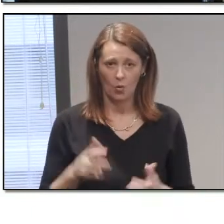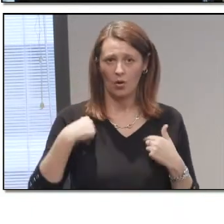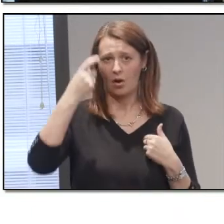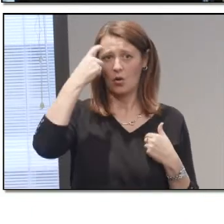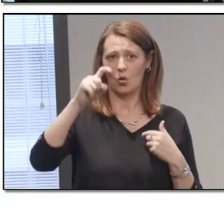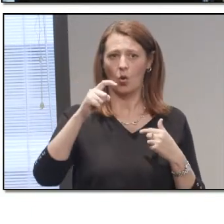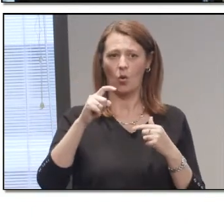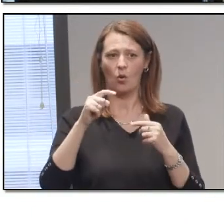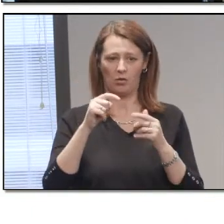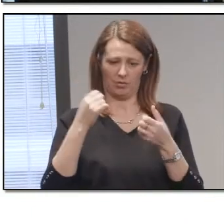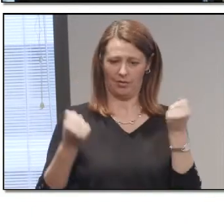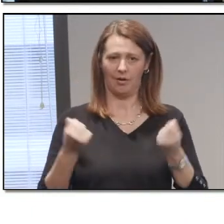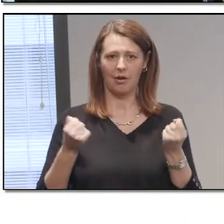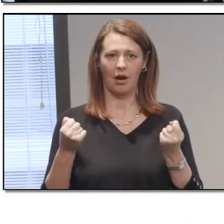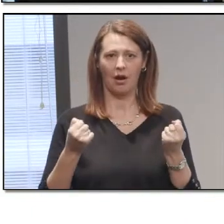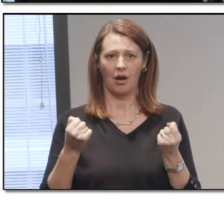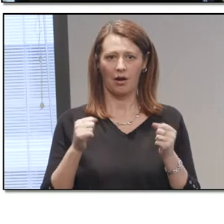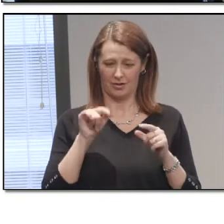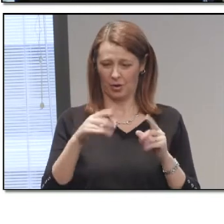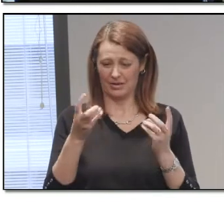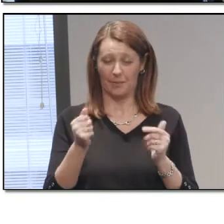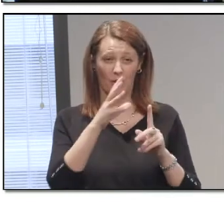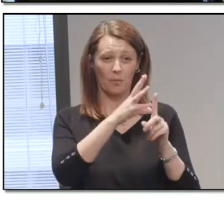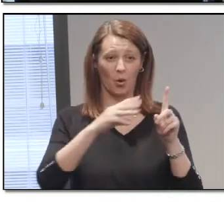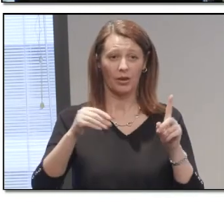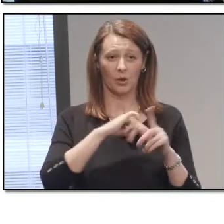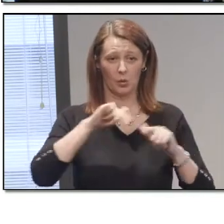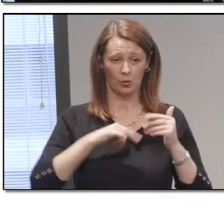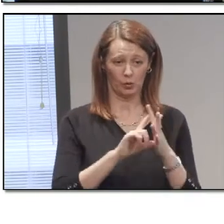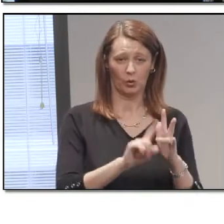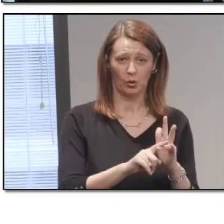wear and tear. So, some of the modelling that we've done shows that we traditionally have had